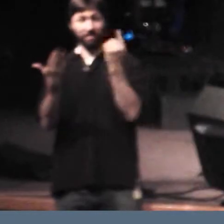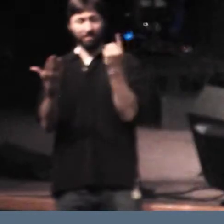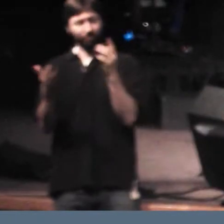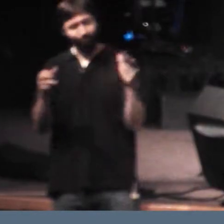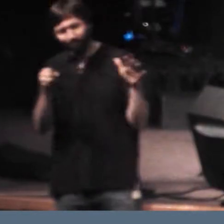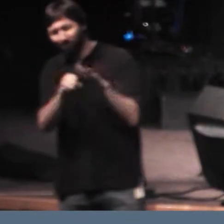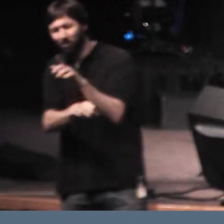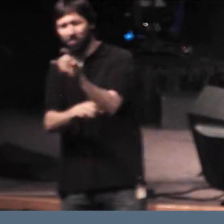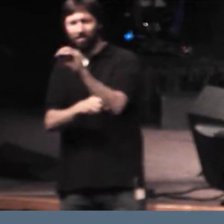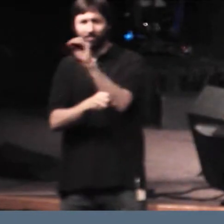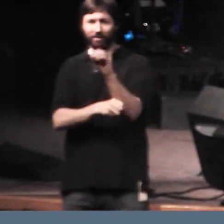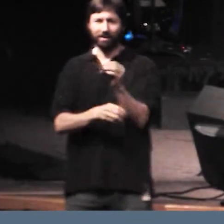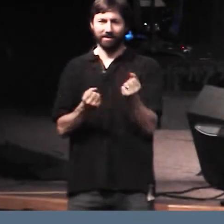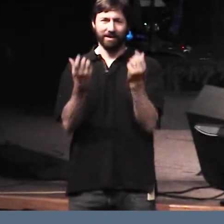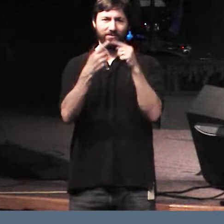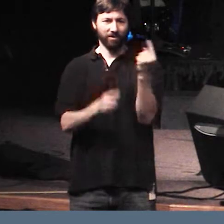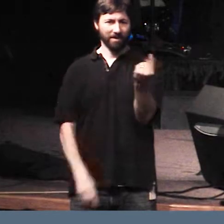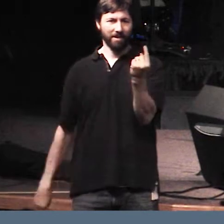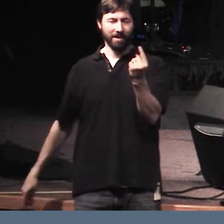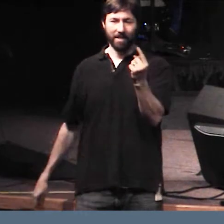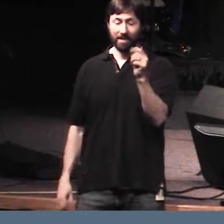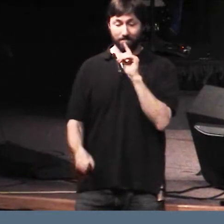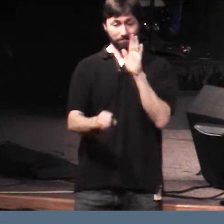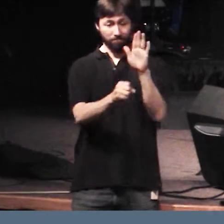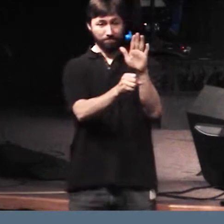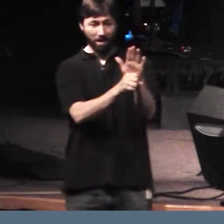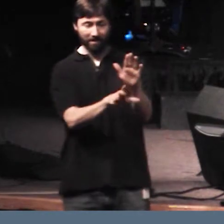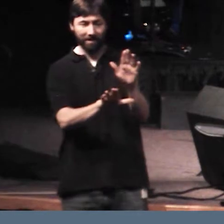to the covenant - it really is this devoted love